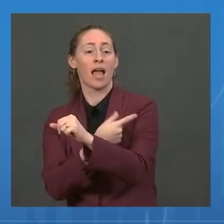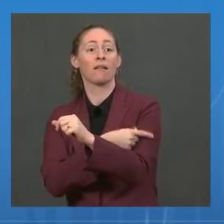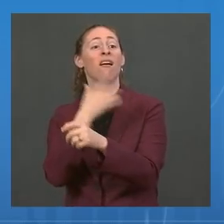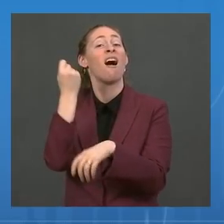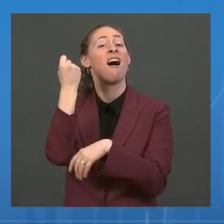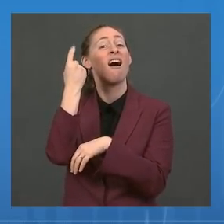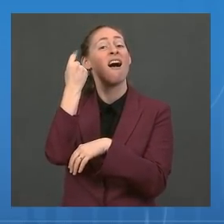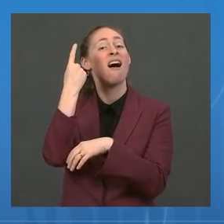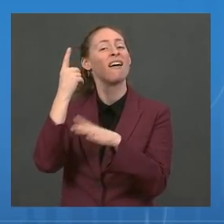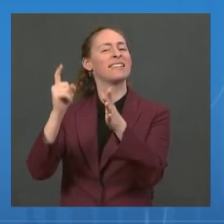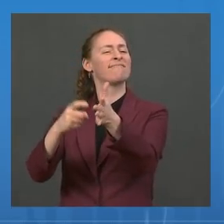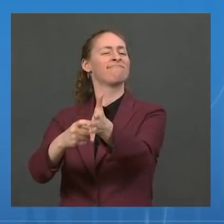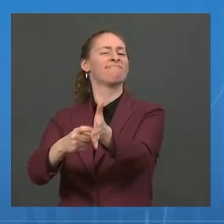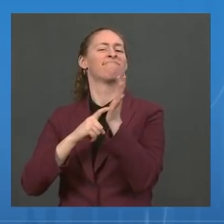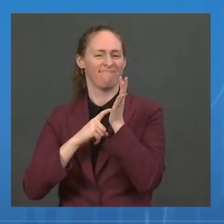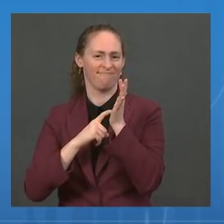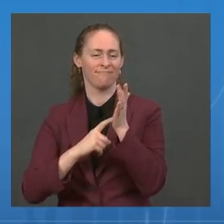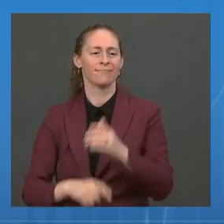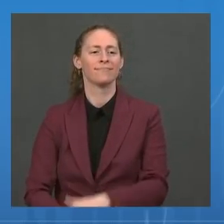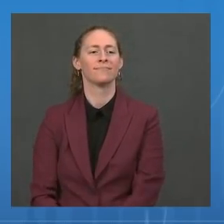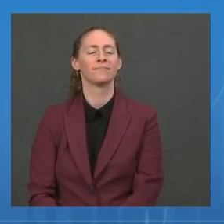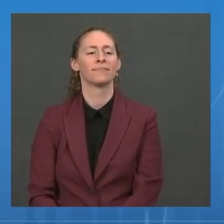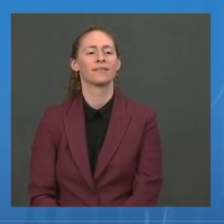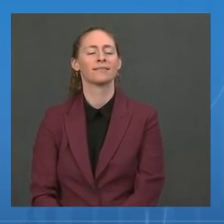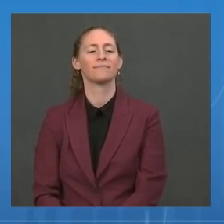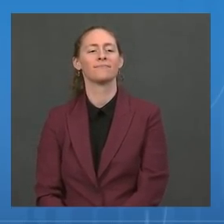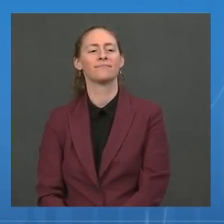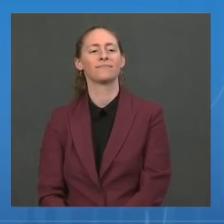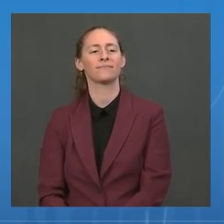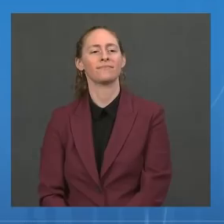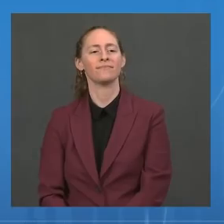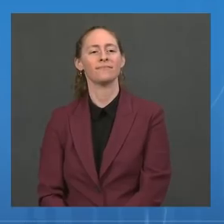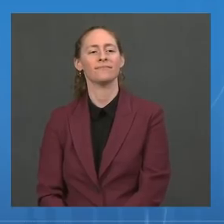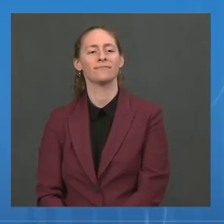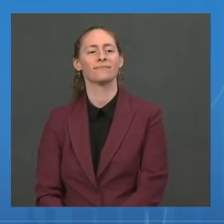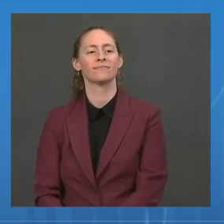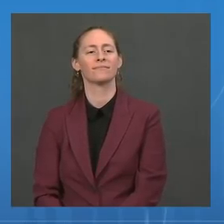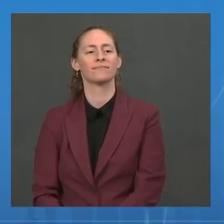Second, our work to bring Americans additional protection through booster shots.